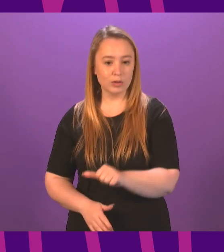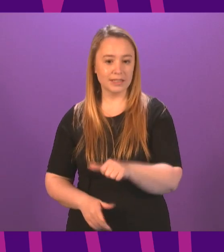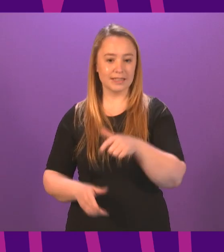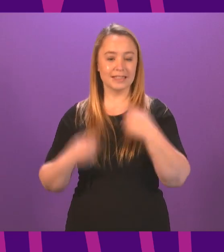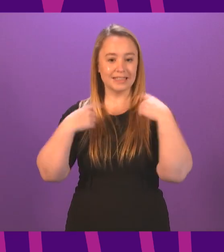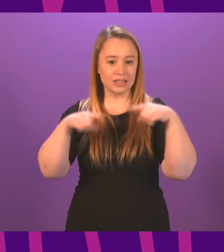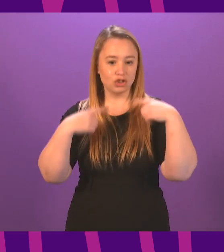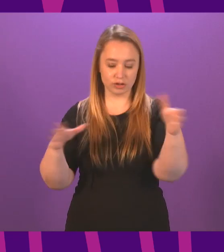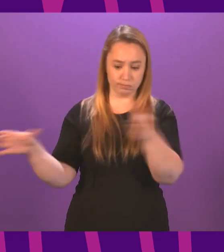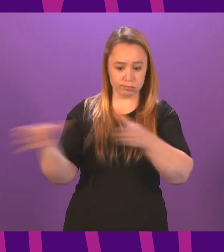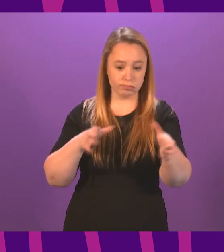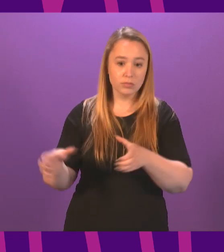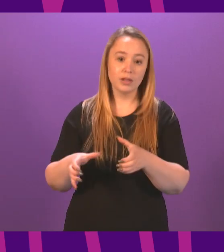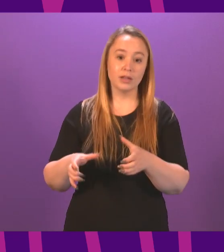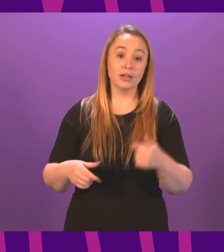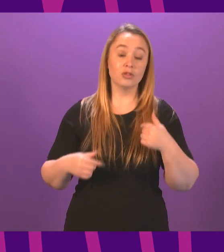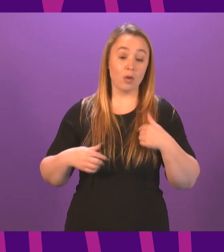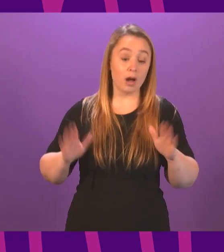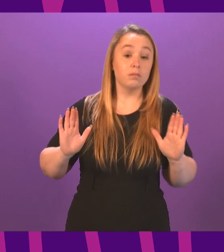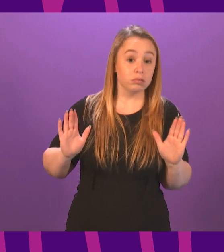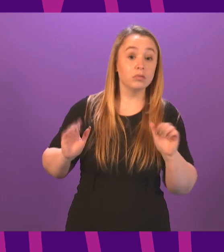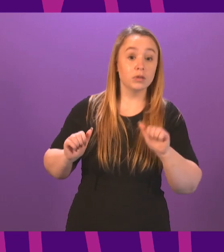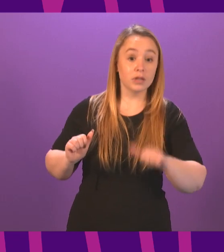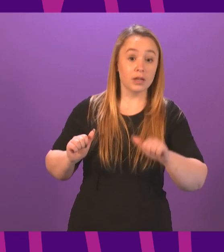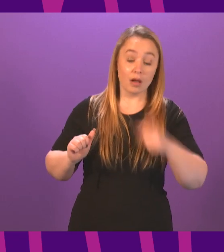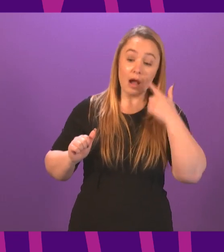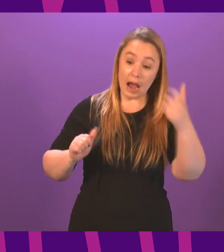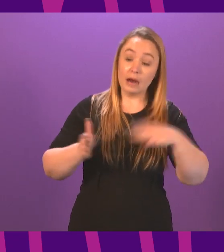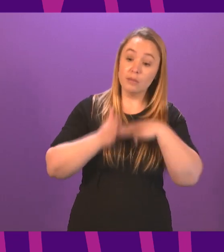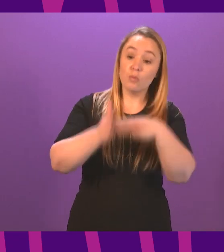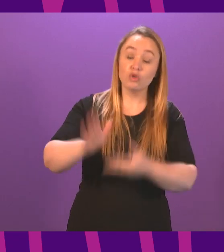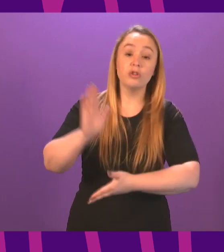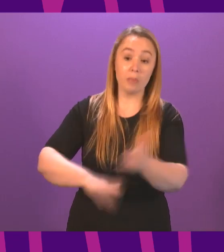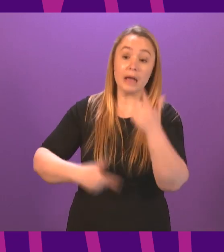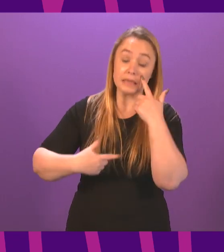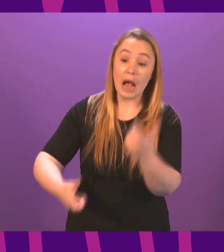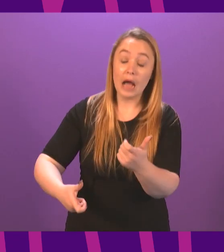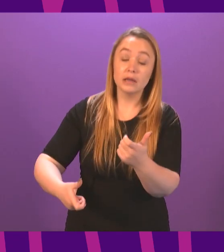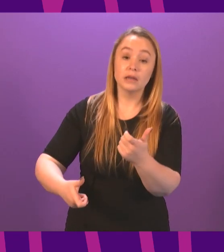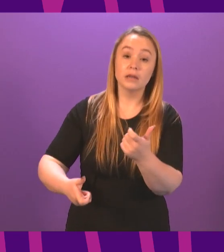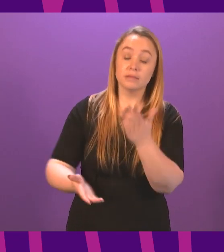that the Opposition can pass motions—that is entirely legitimate—but the responsibility